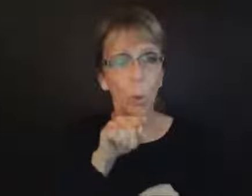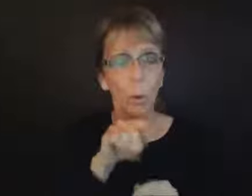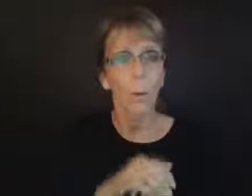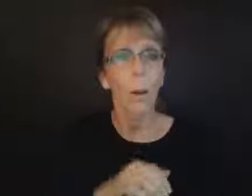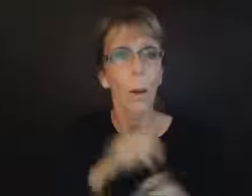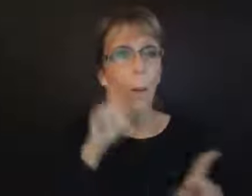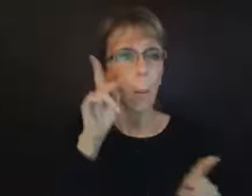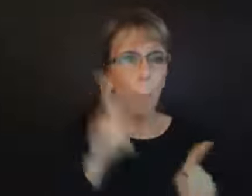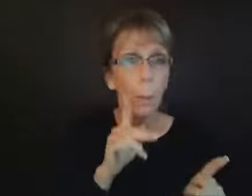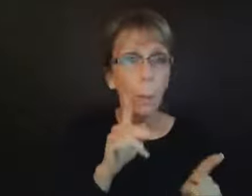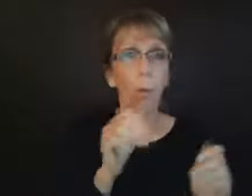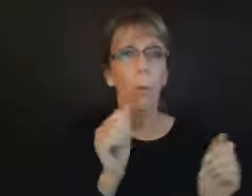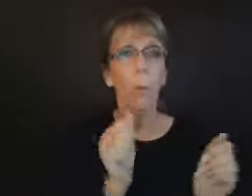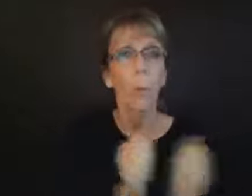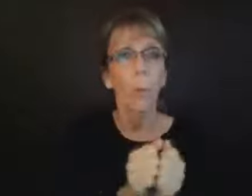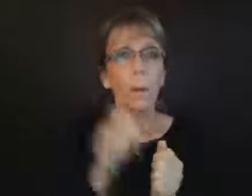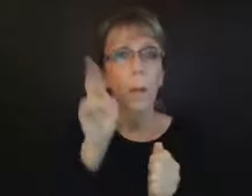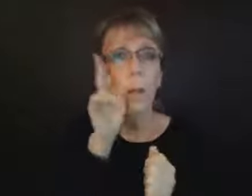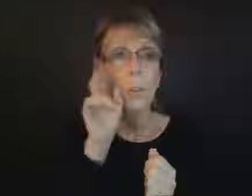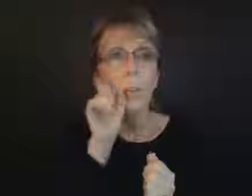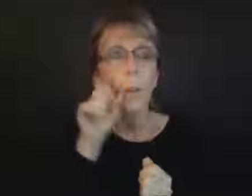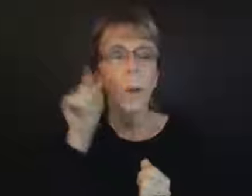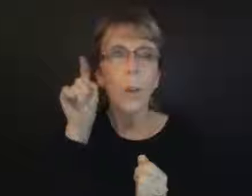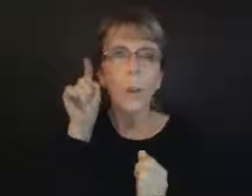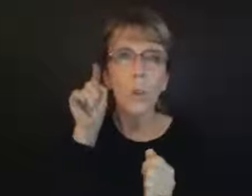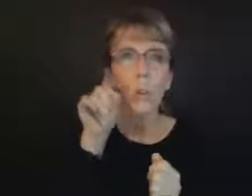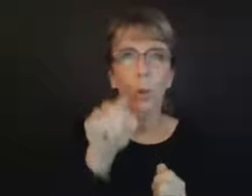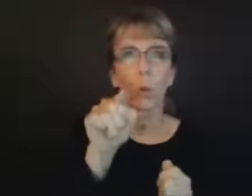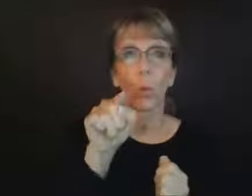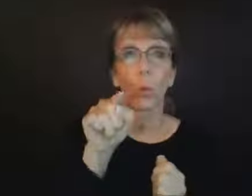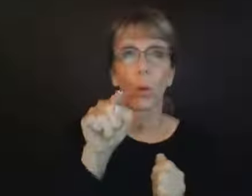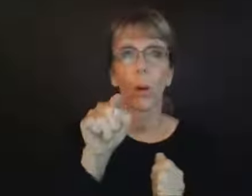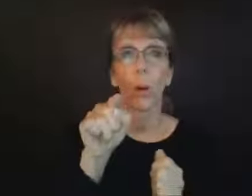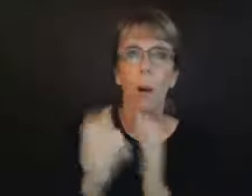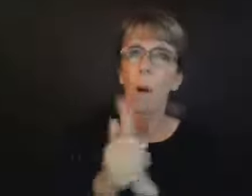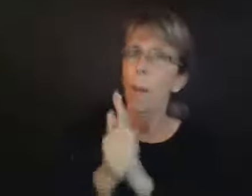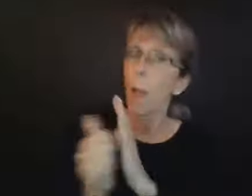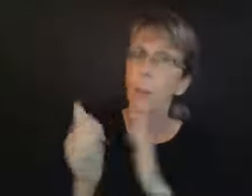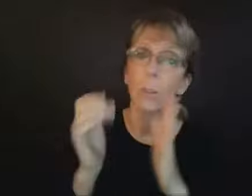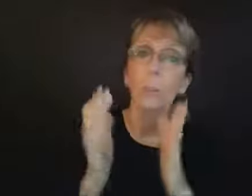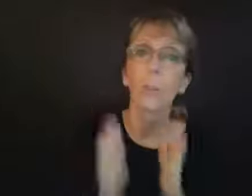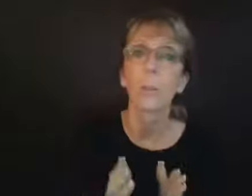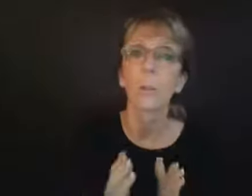People with Usher syndrome. YOU are the Experts.